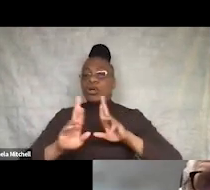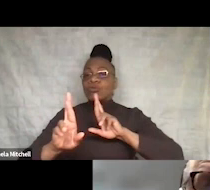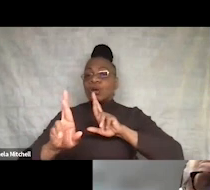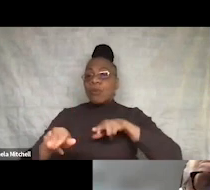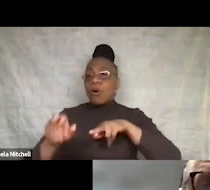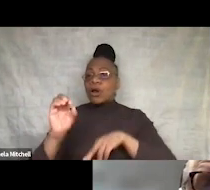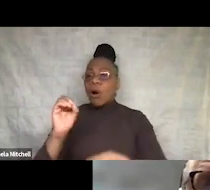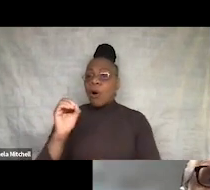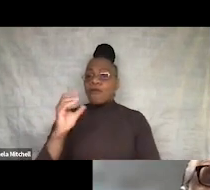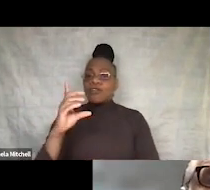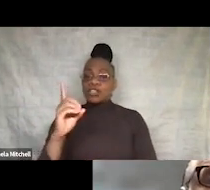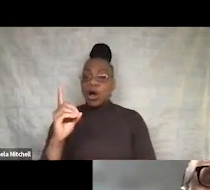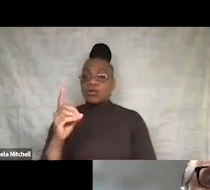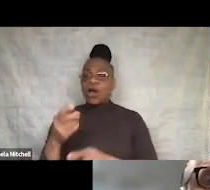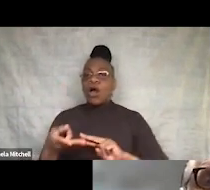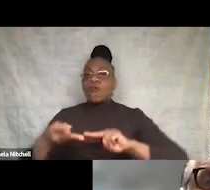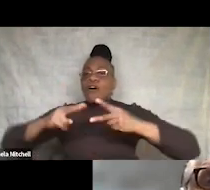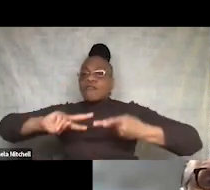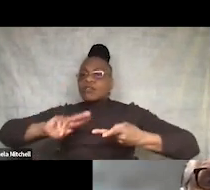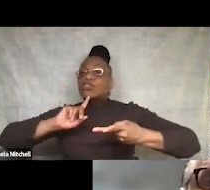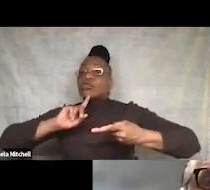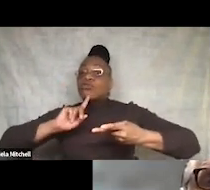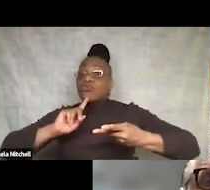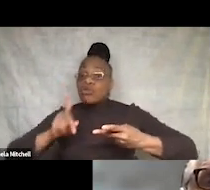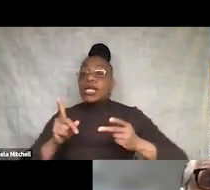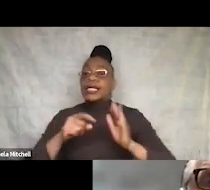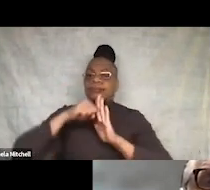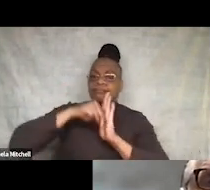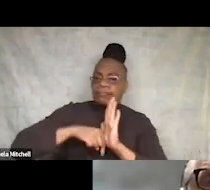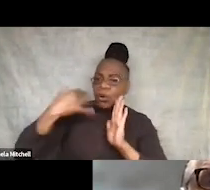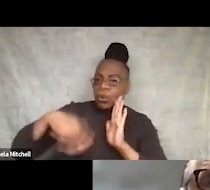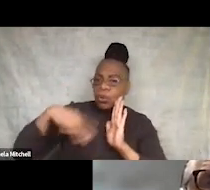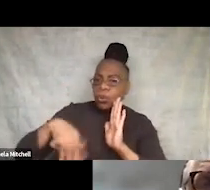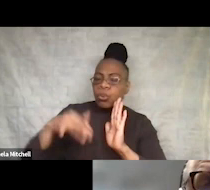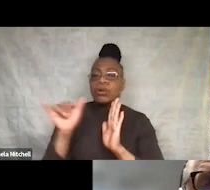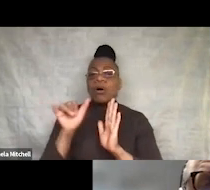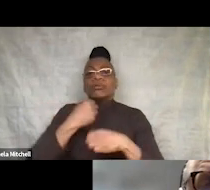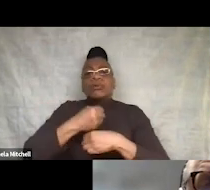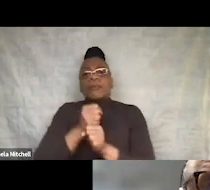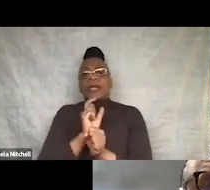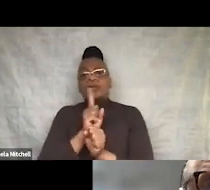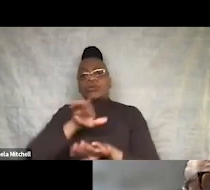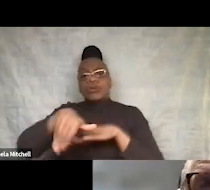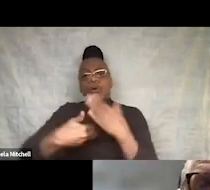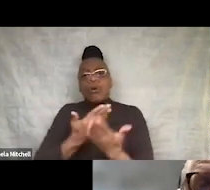You know, reversals are really, really huge. And also making sure that all of the individuals